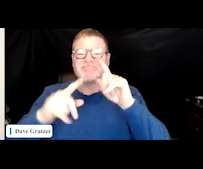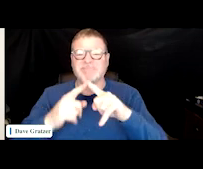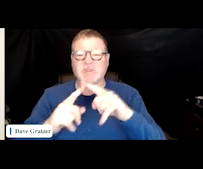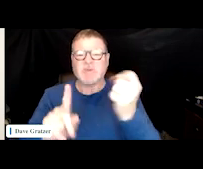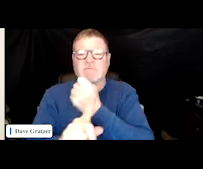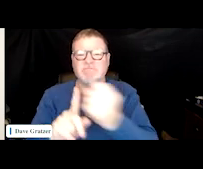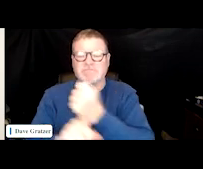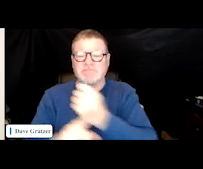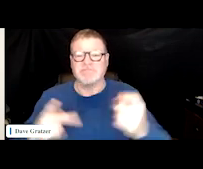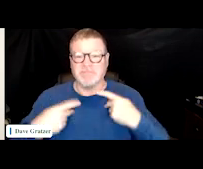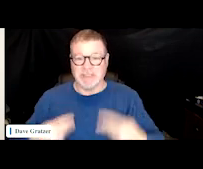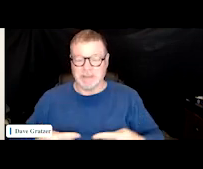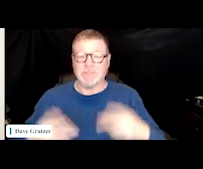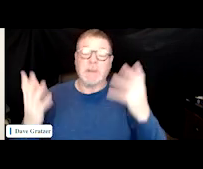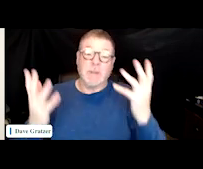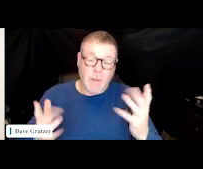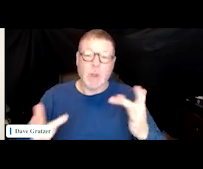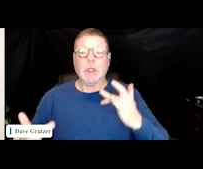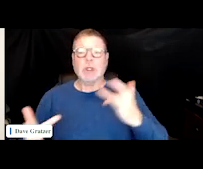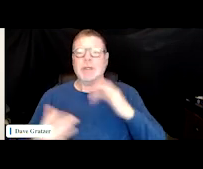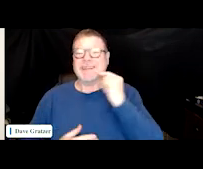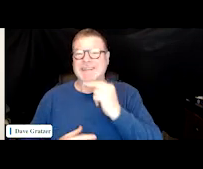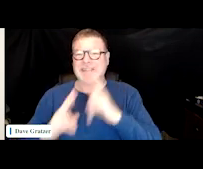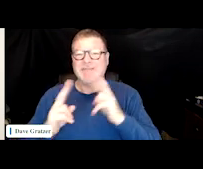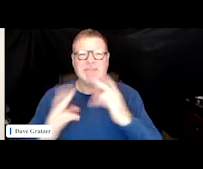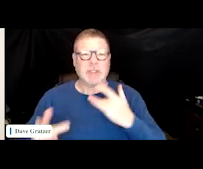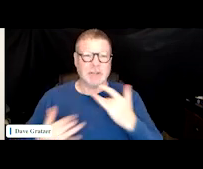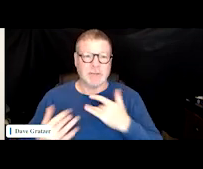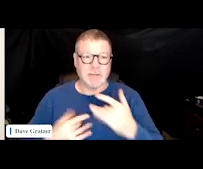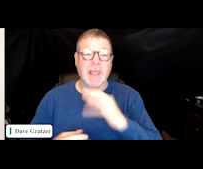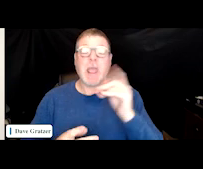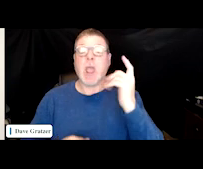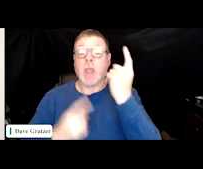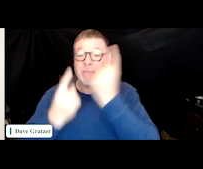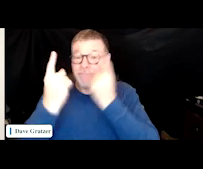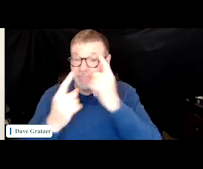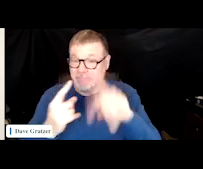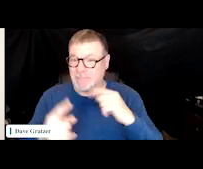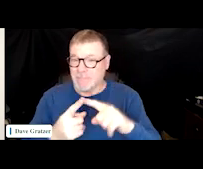The nieces were very concerned due also to her relapsing about two to three months ago,